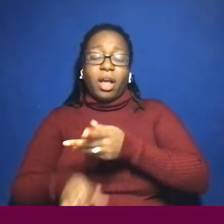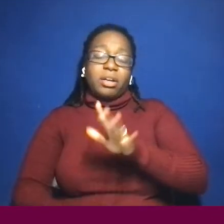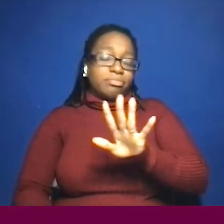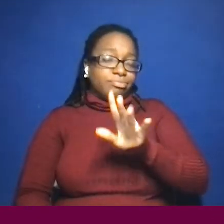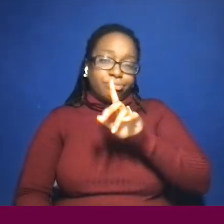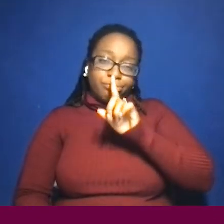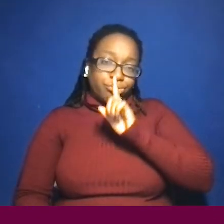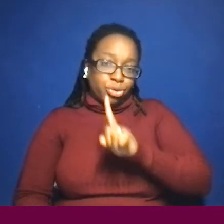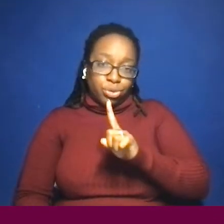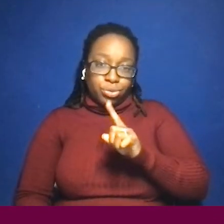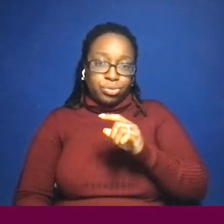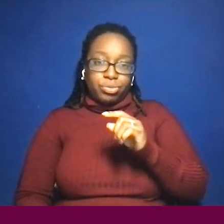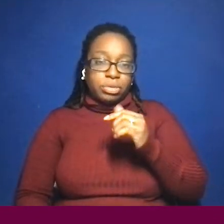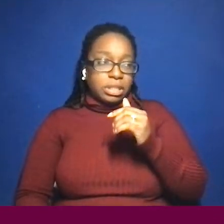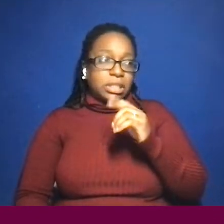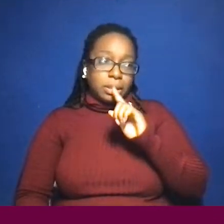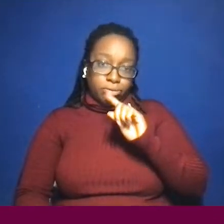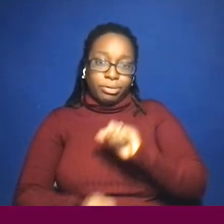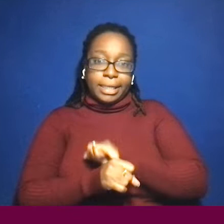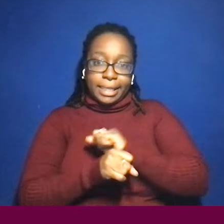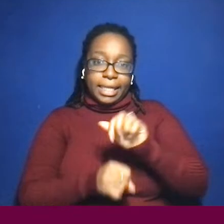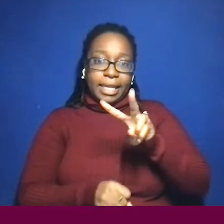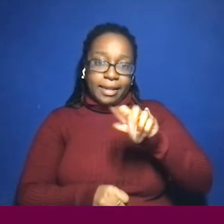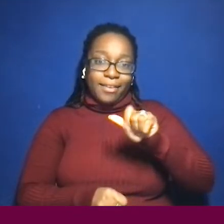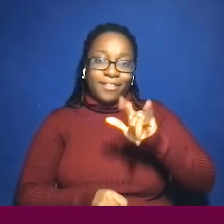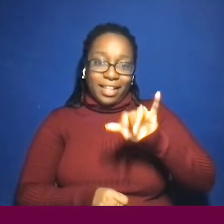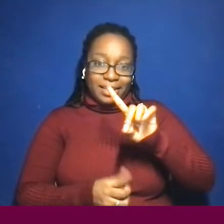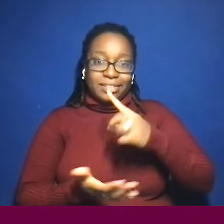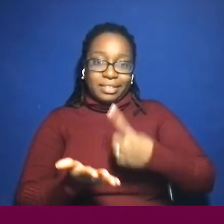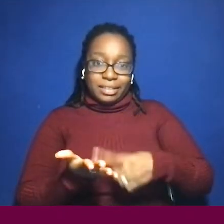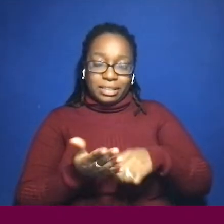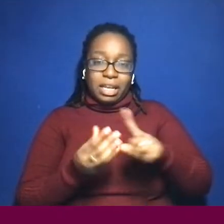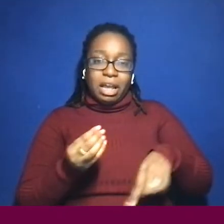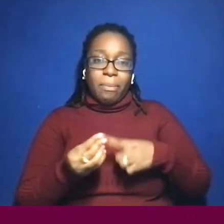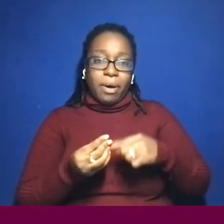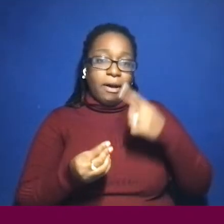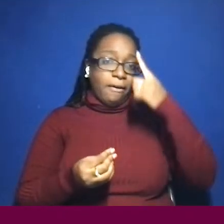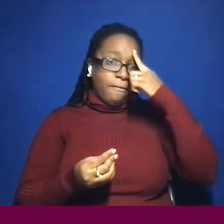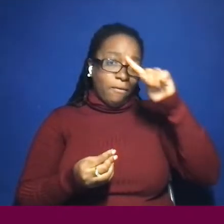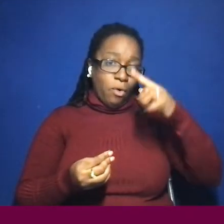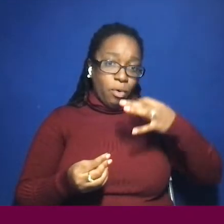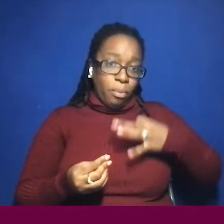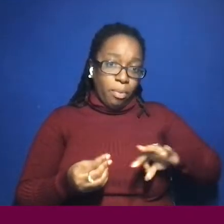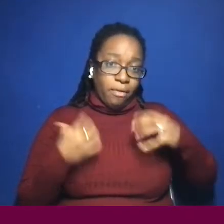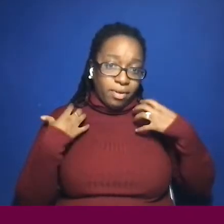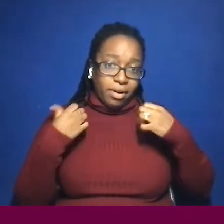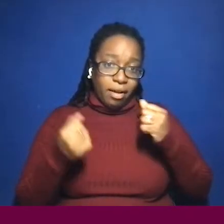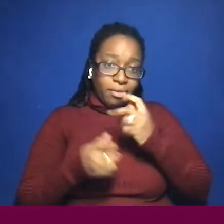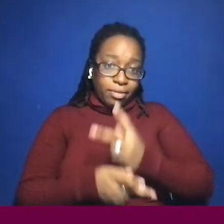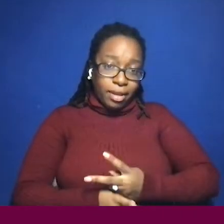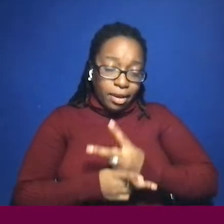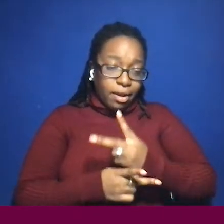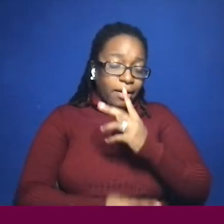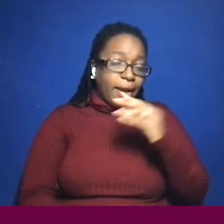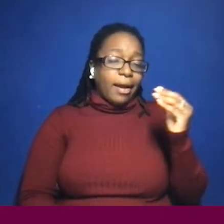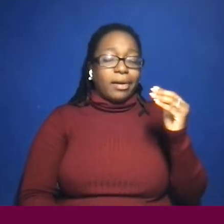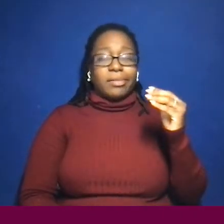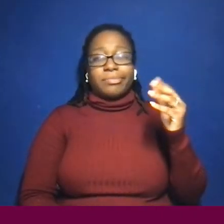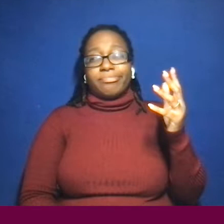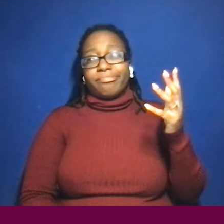of course, there is a valid discussion about for-profit healthcare and sometimes people